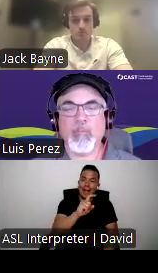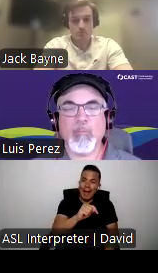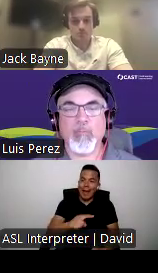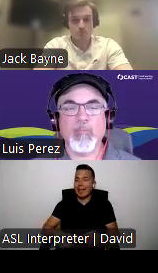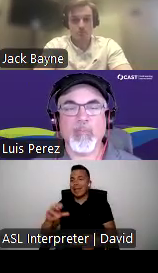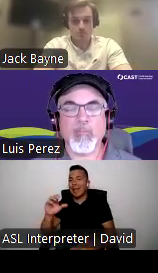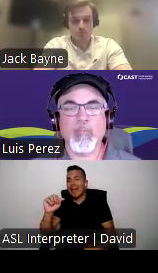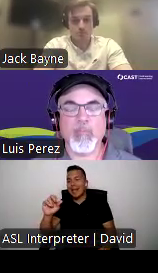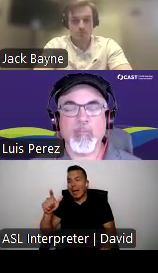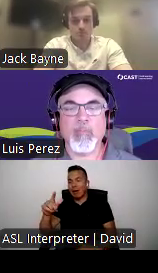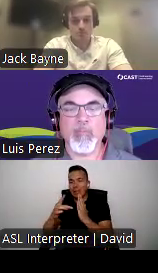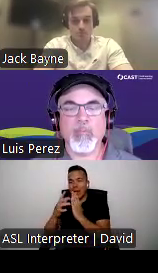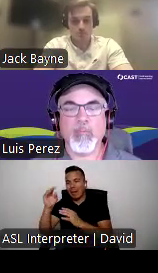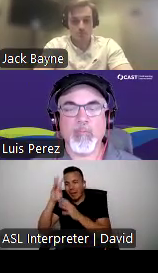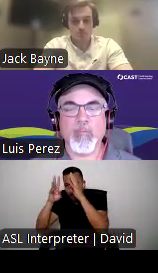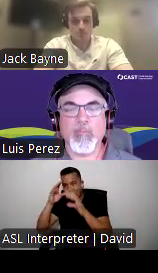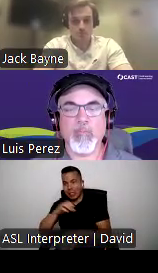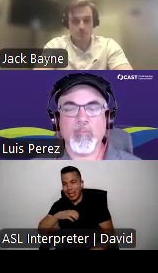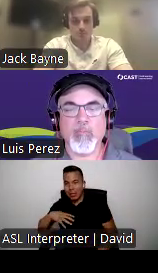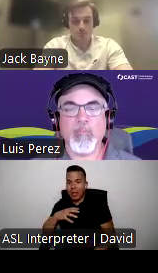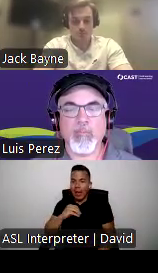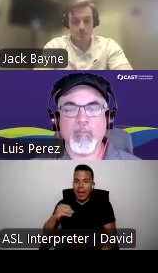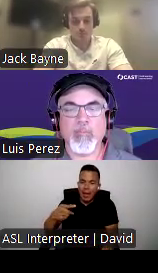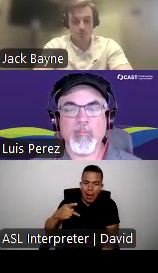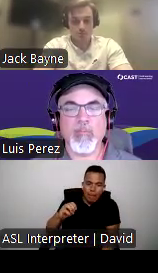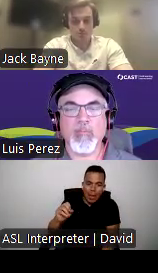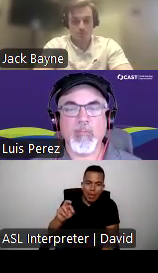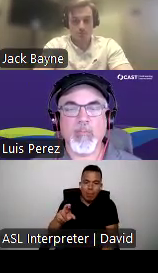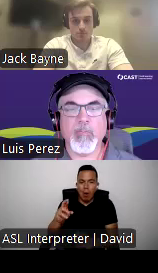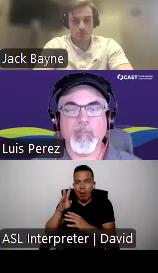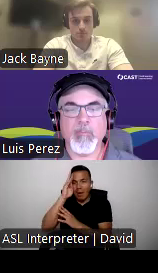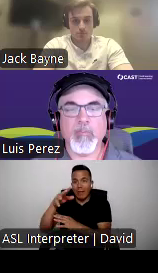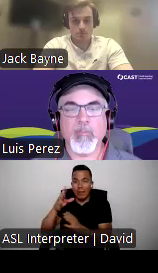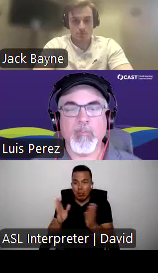Council, and Penn-Mar Human Services, I really want to thank you all for being here today. Really